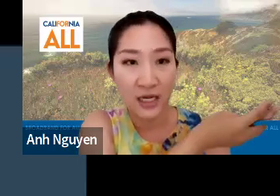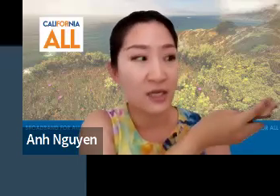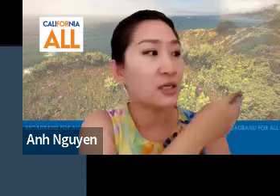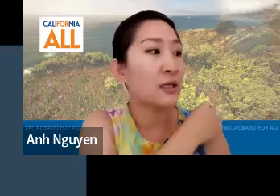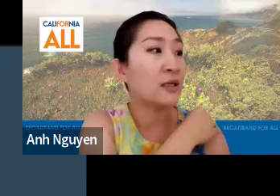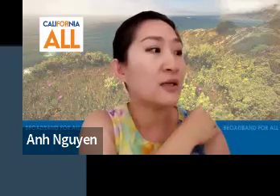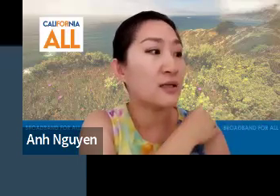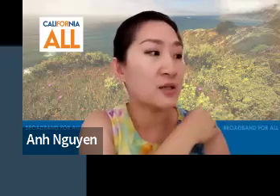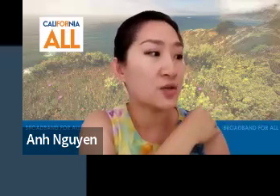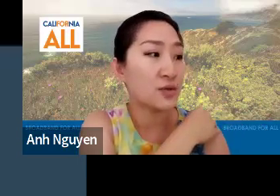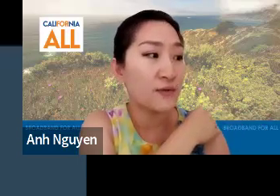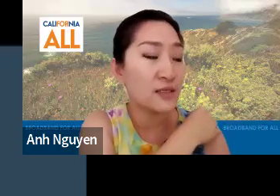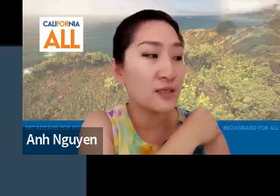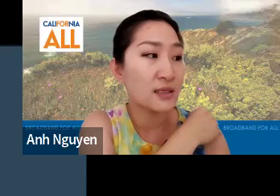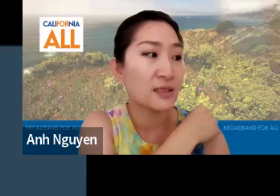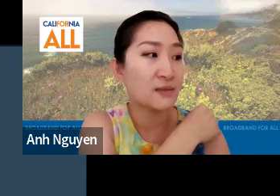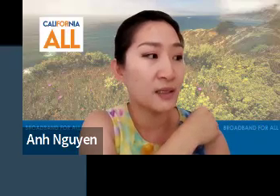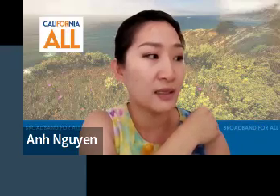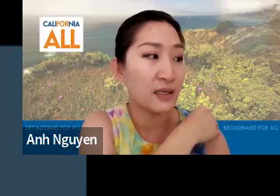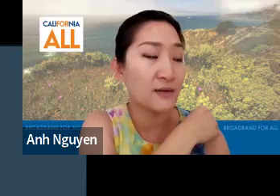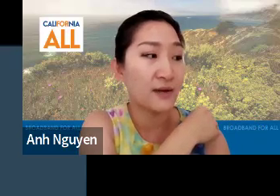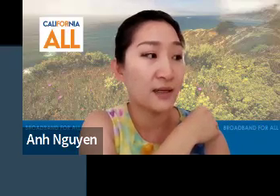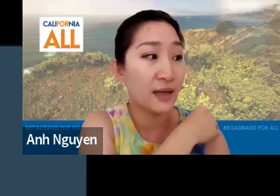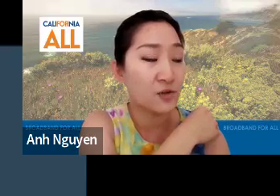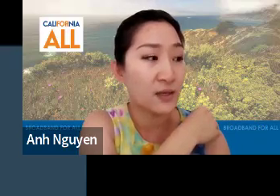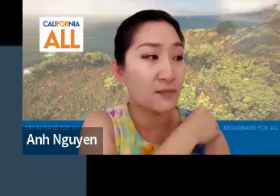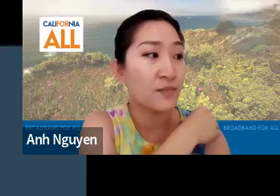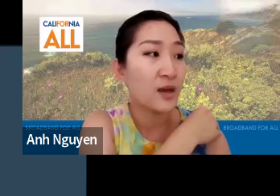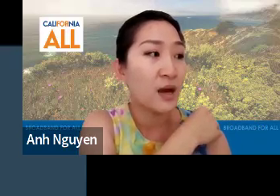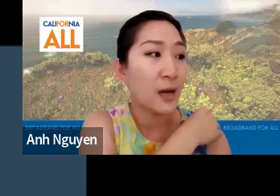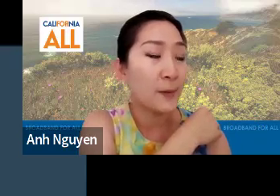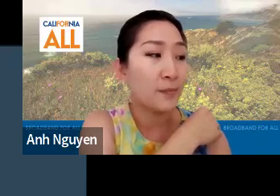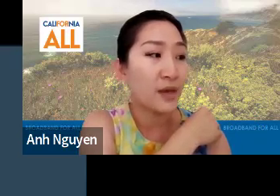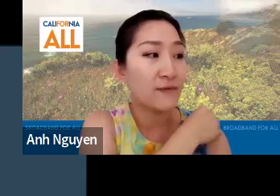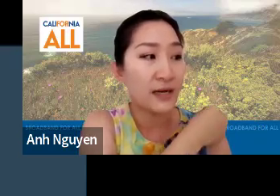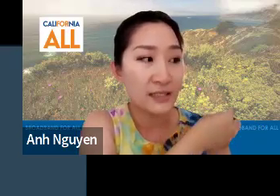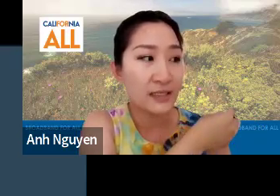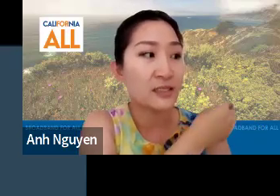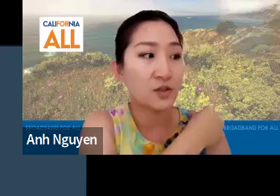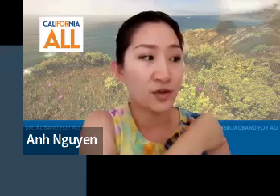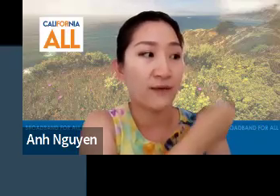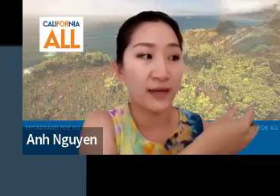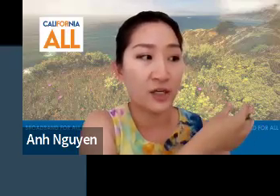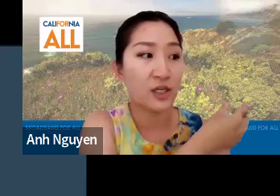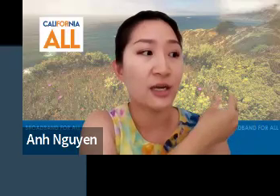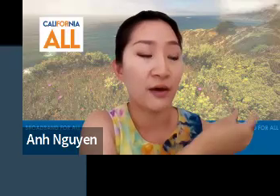education, essential services, accessibility and civic engagement, devices, digital navigation,